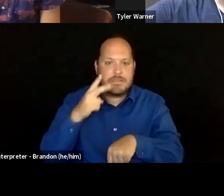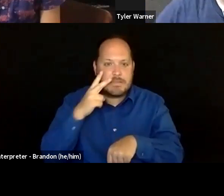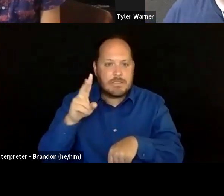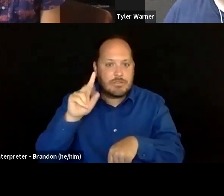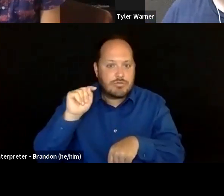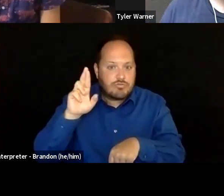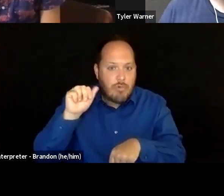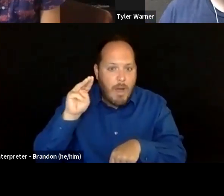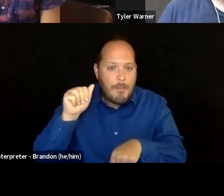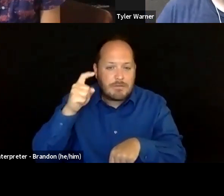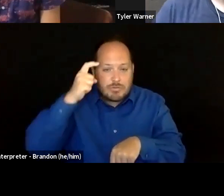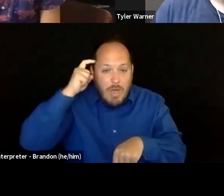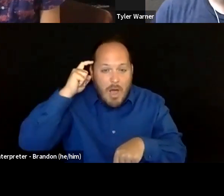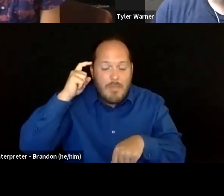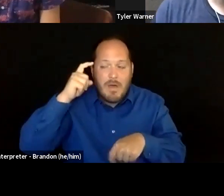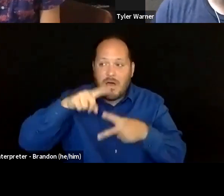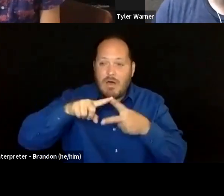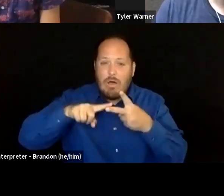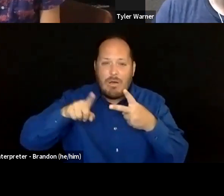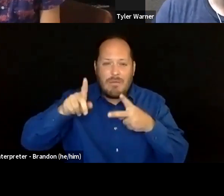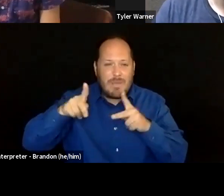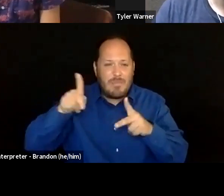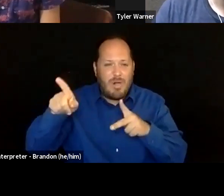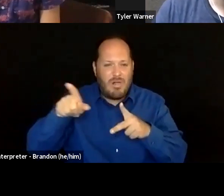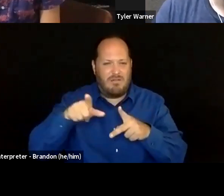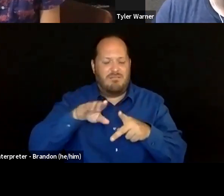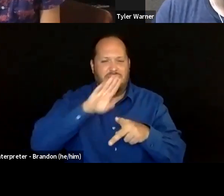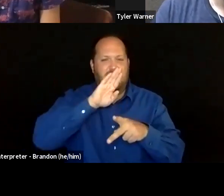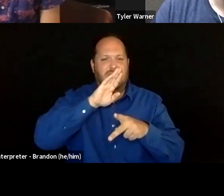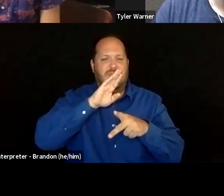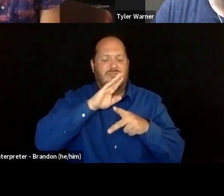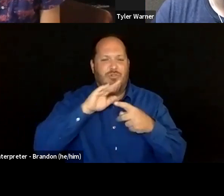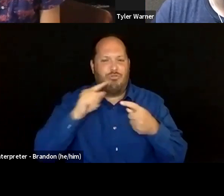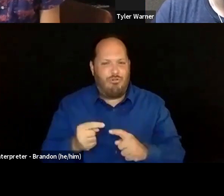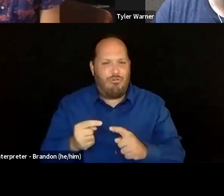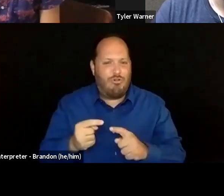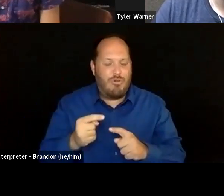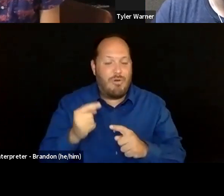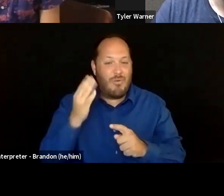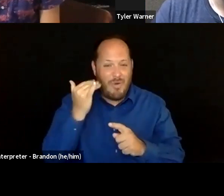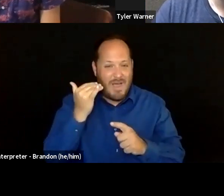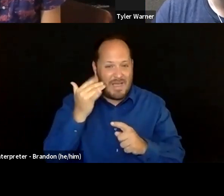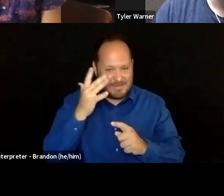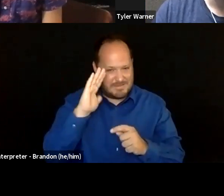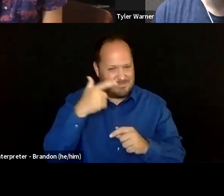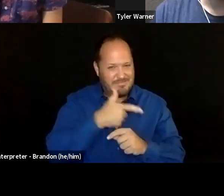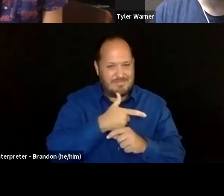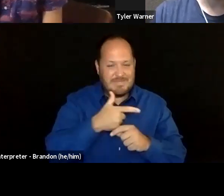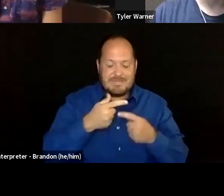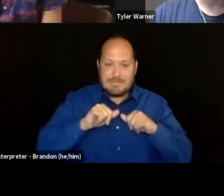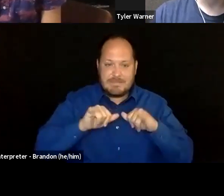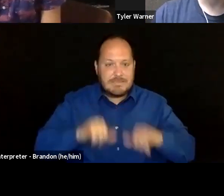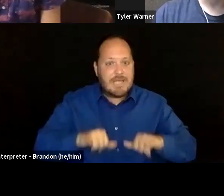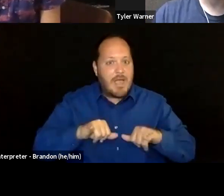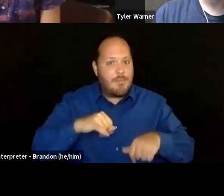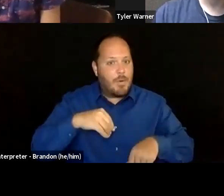Just move out of the way.